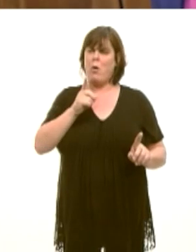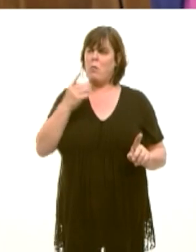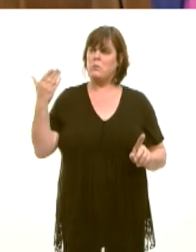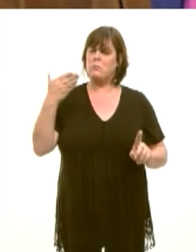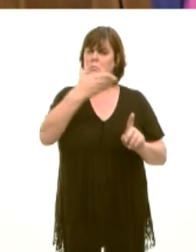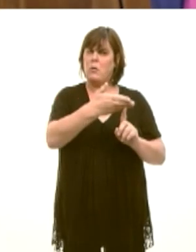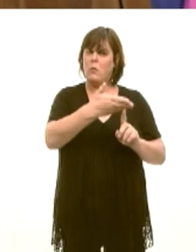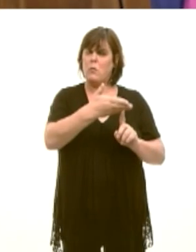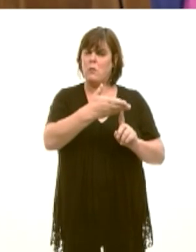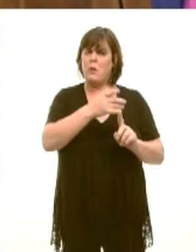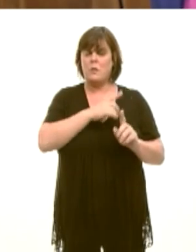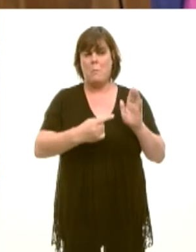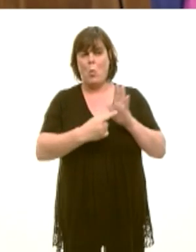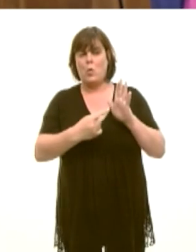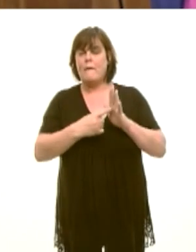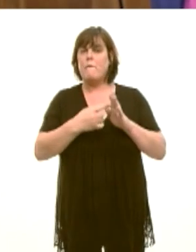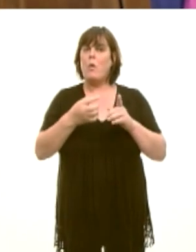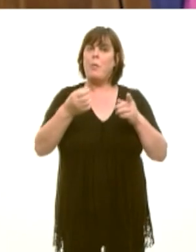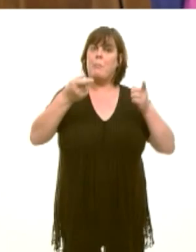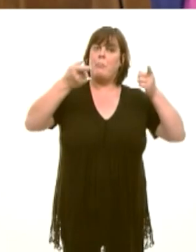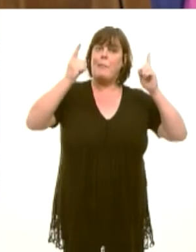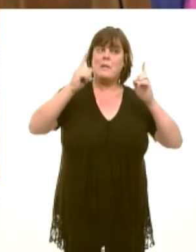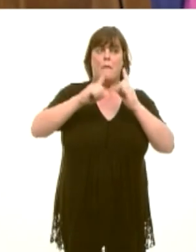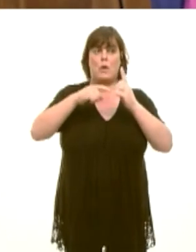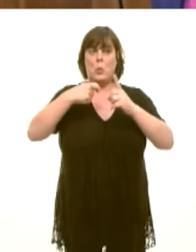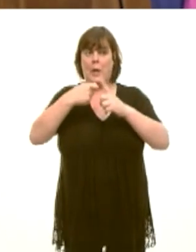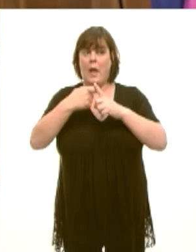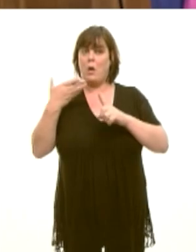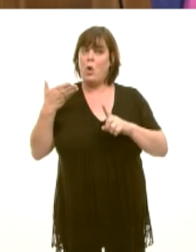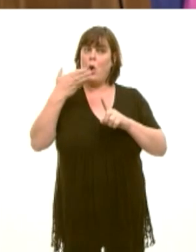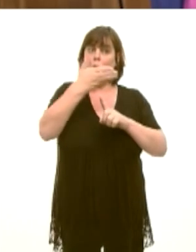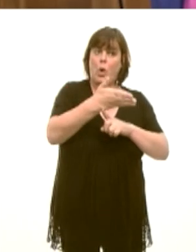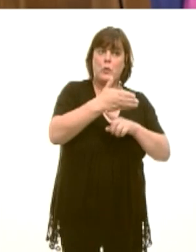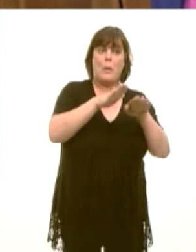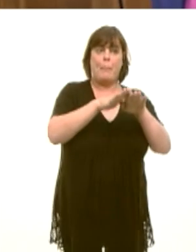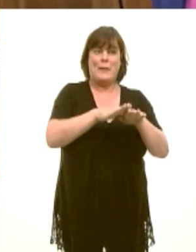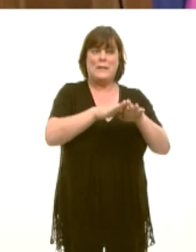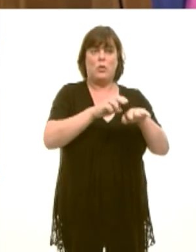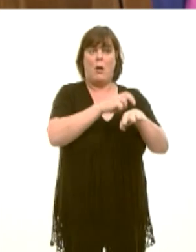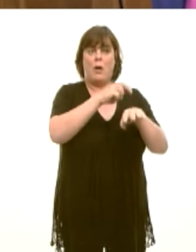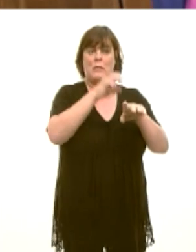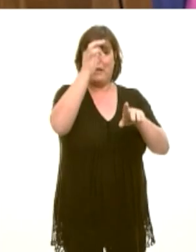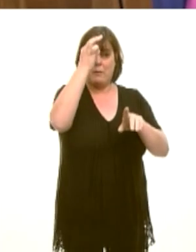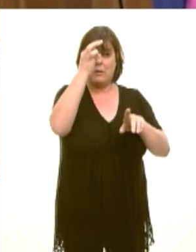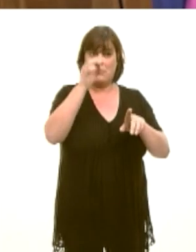that the Prime Minister of the UK does attend the British-Irish Council in the same way